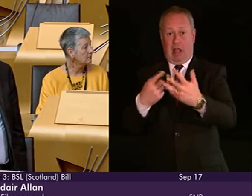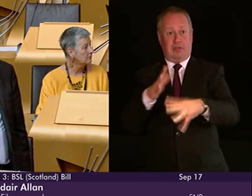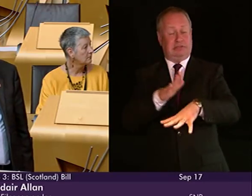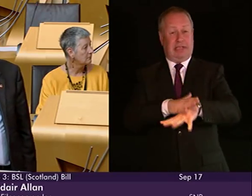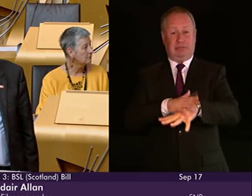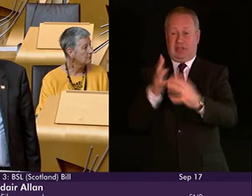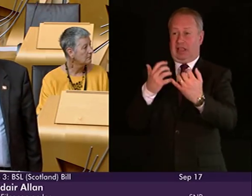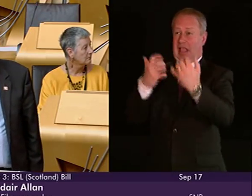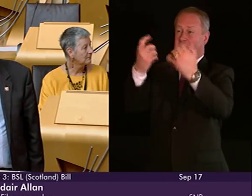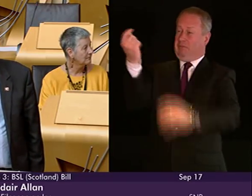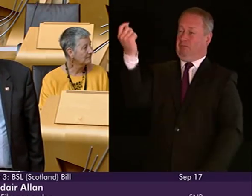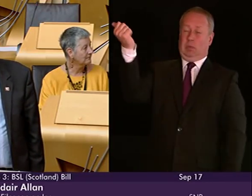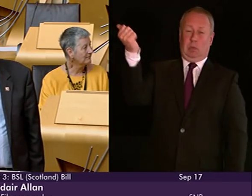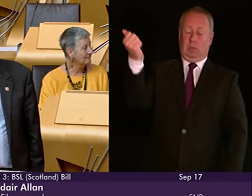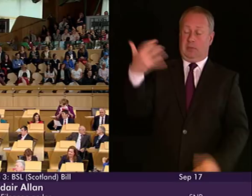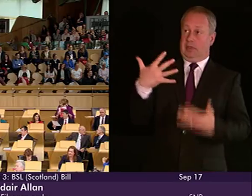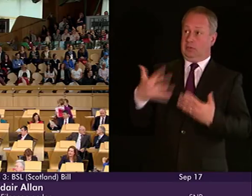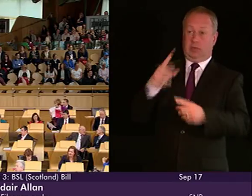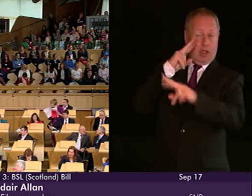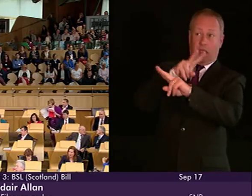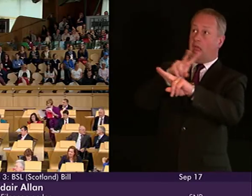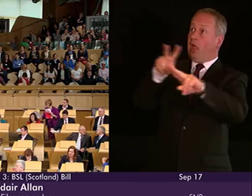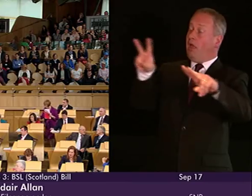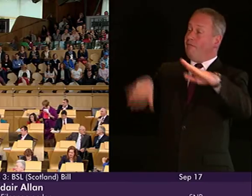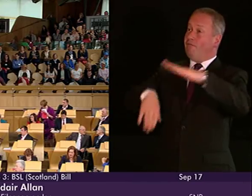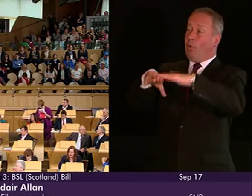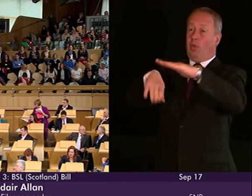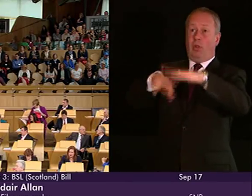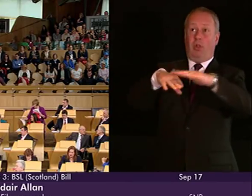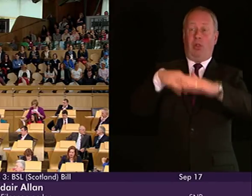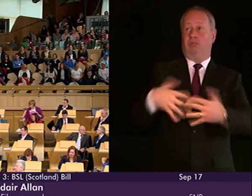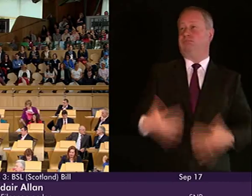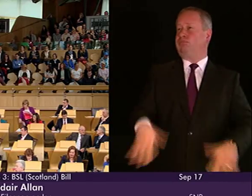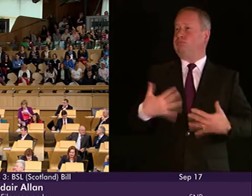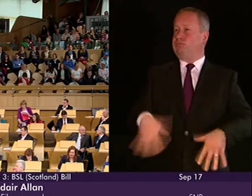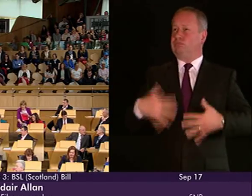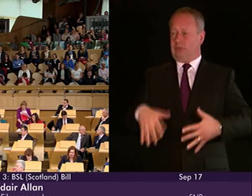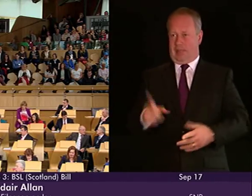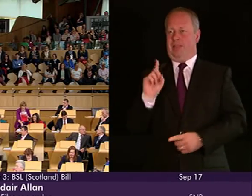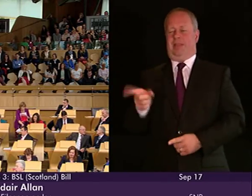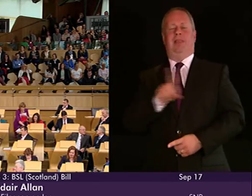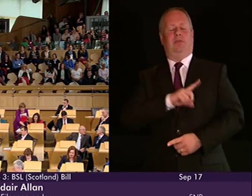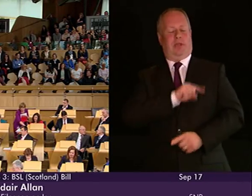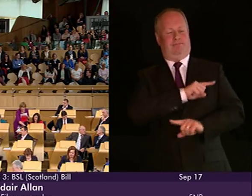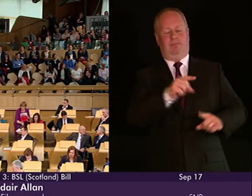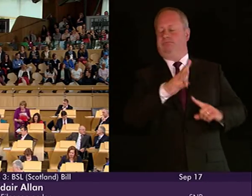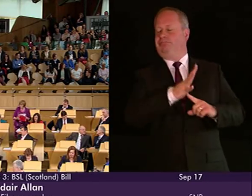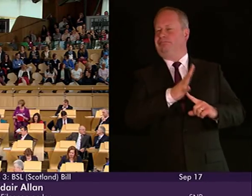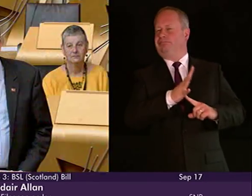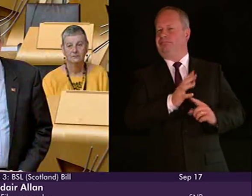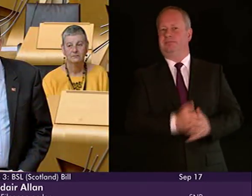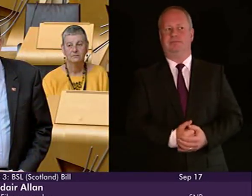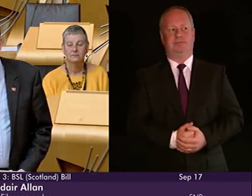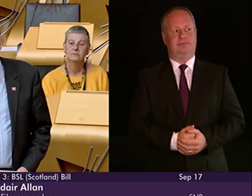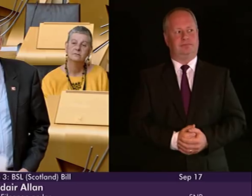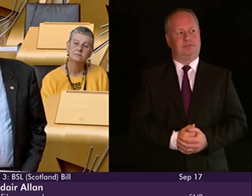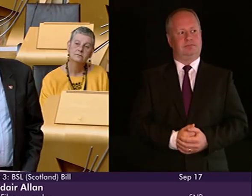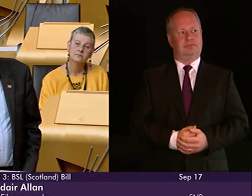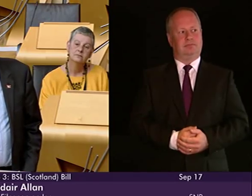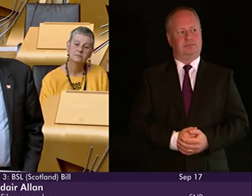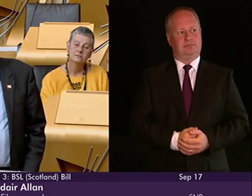full as it is today. That tells its own, important story about the subject at hand.